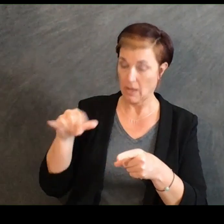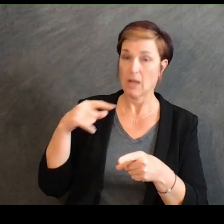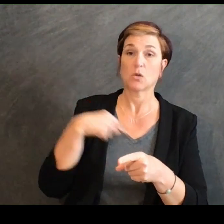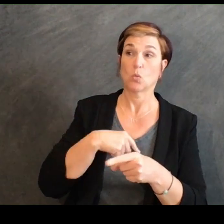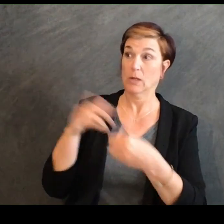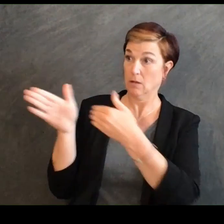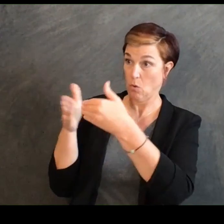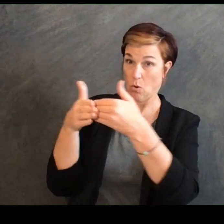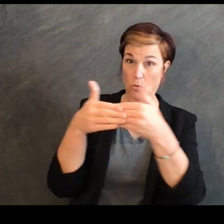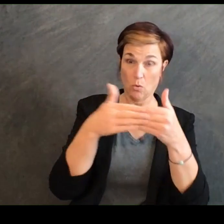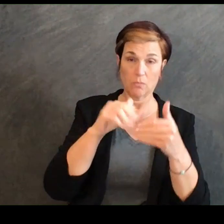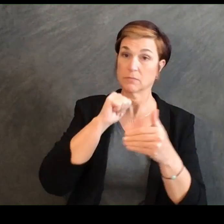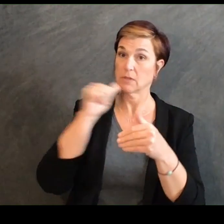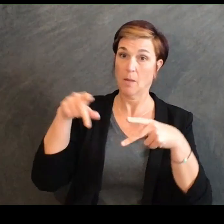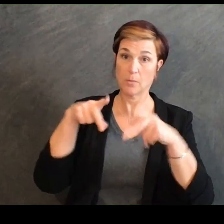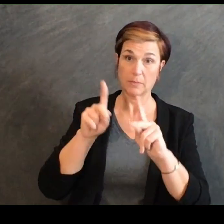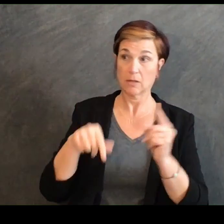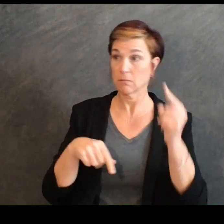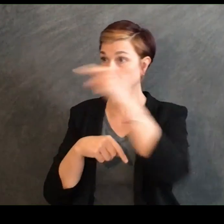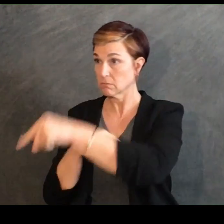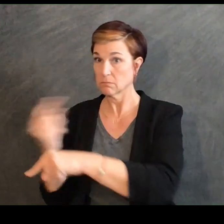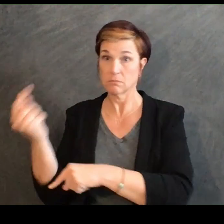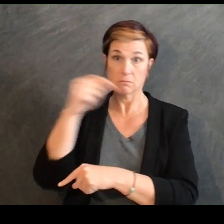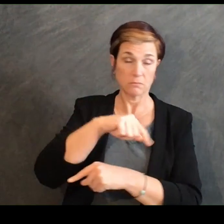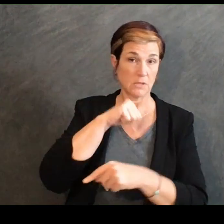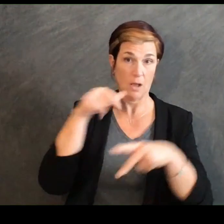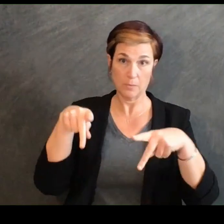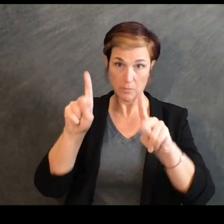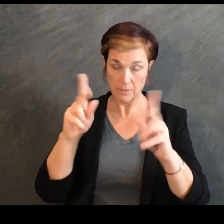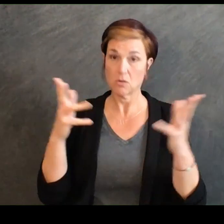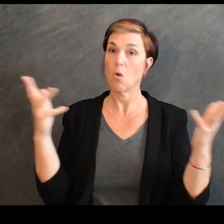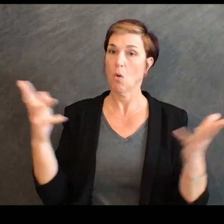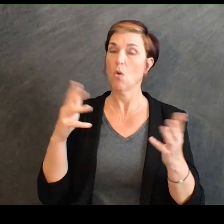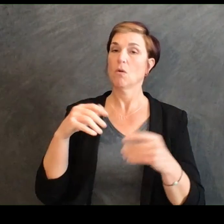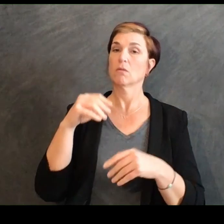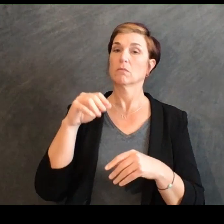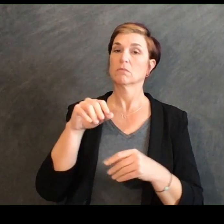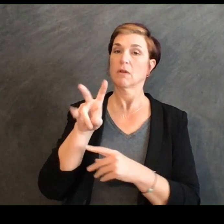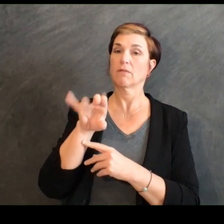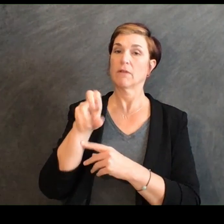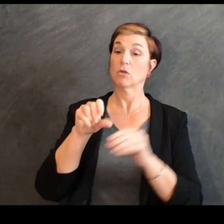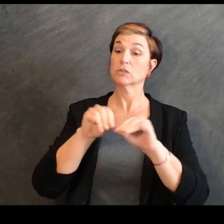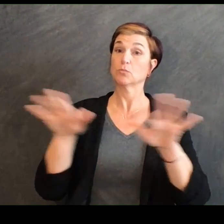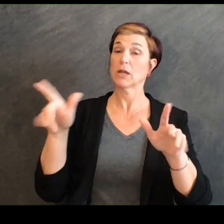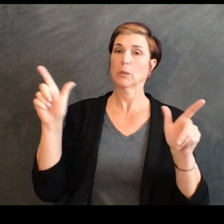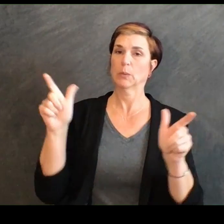but through a very collective action and shared sacrifice national determination